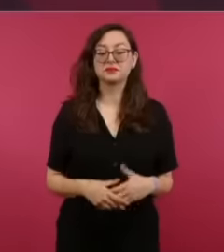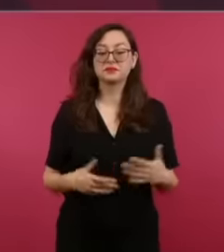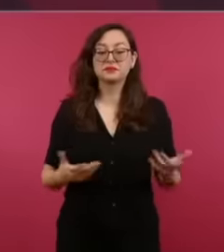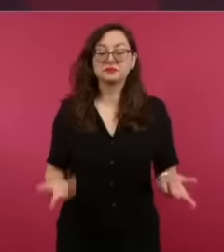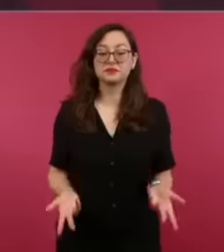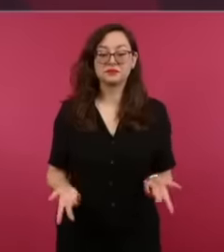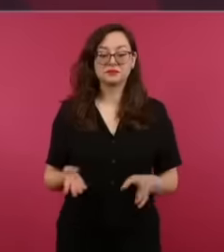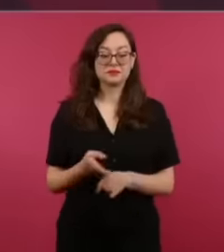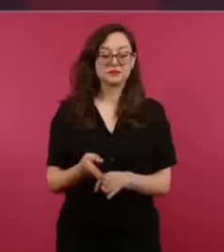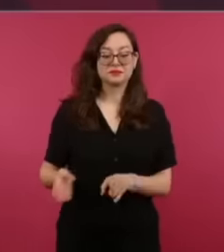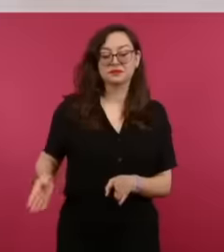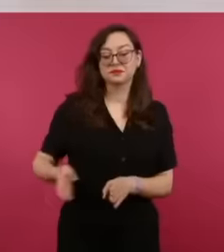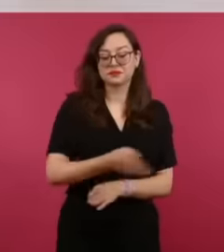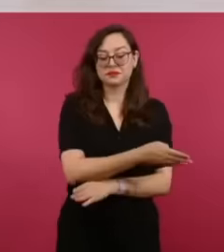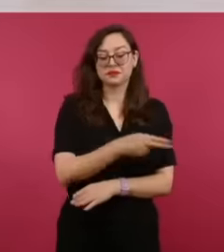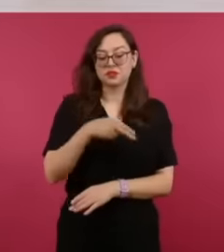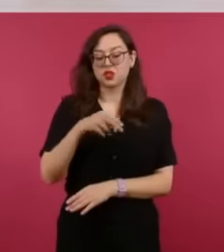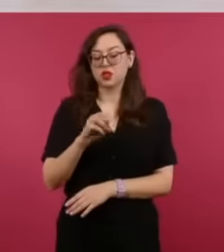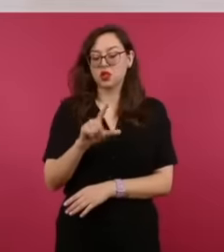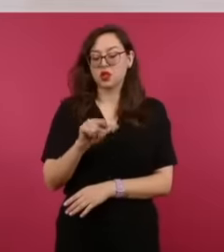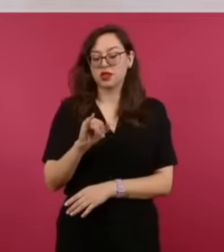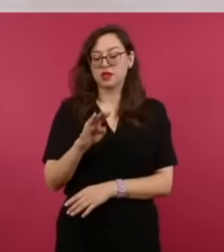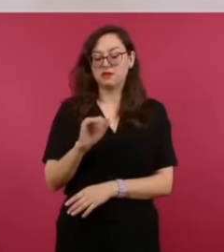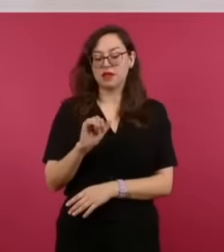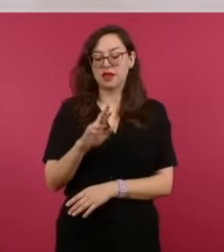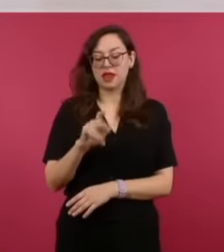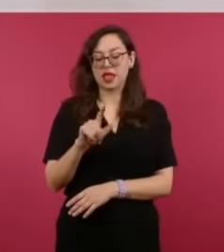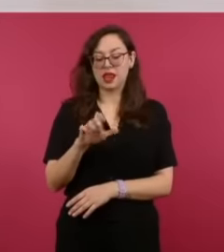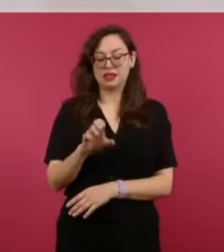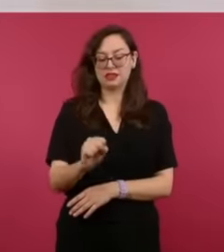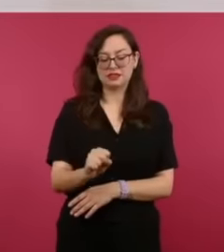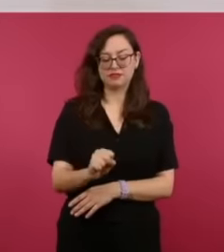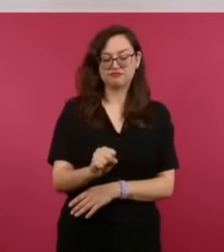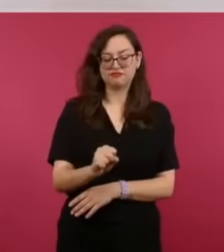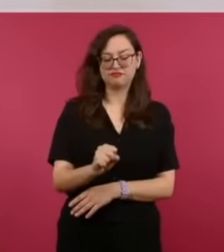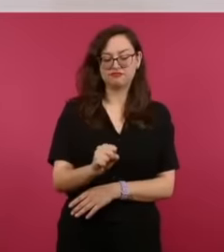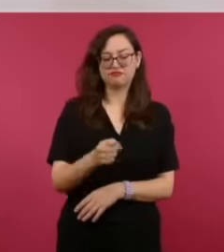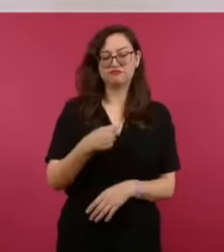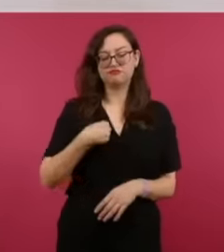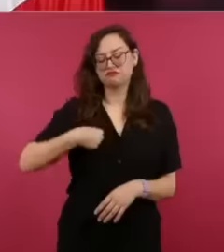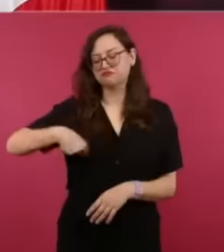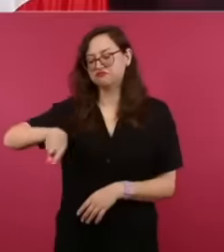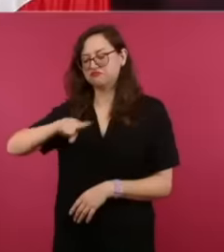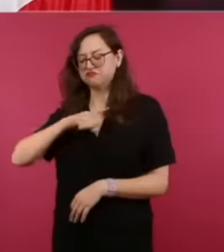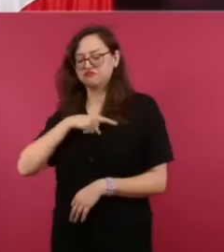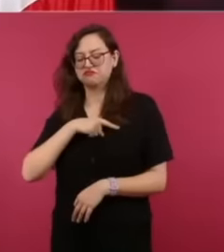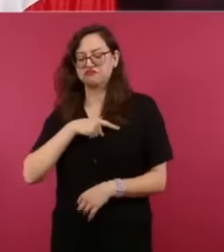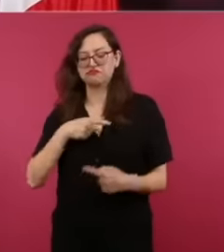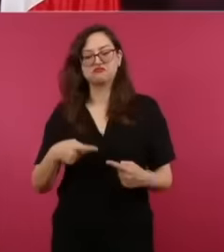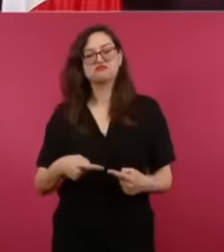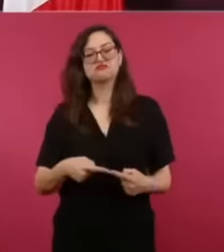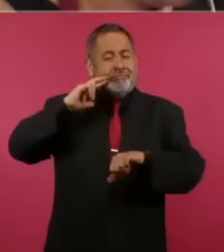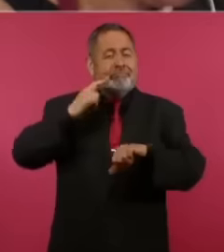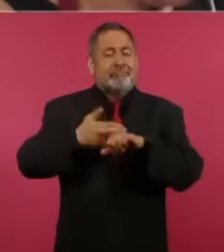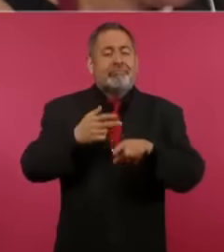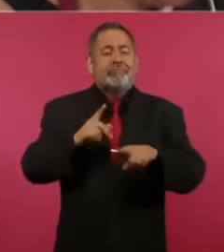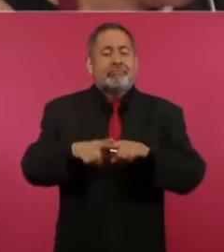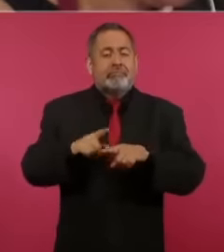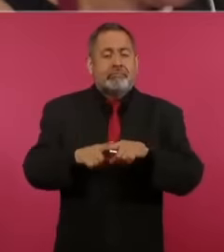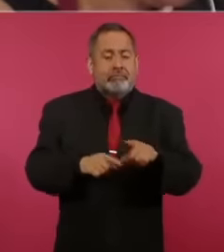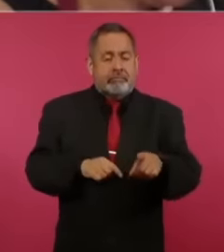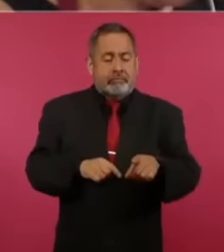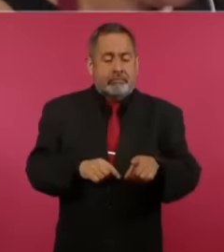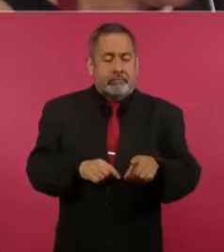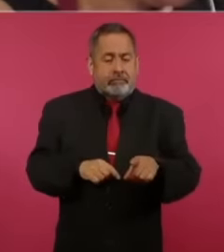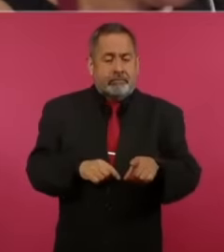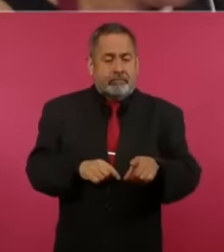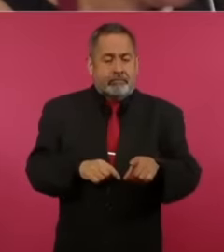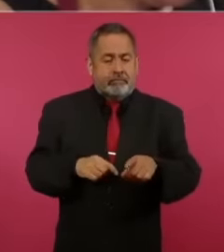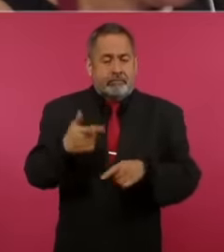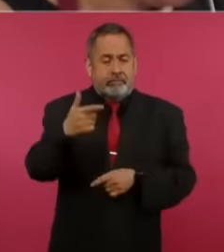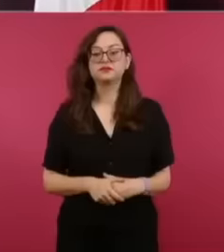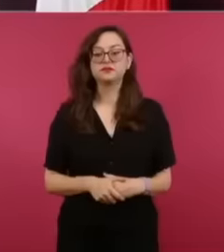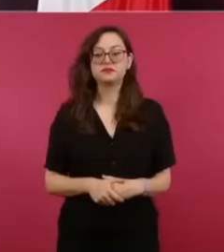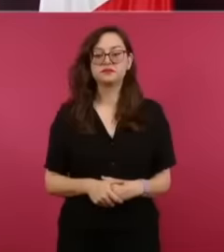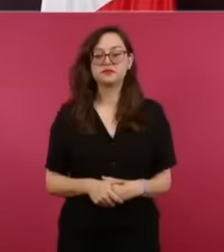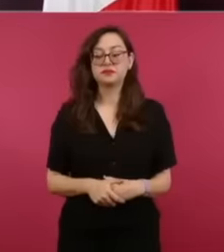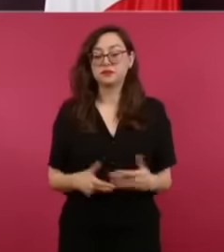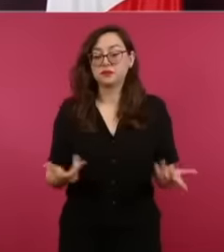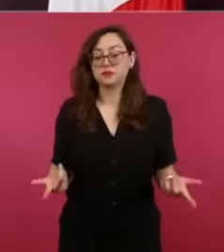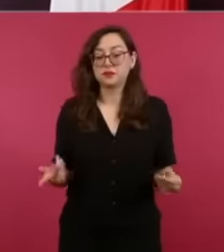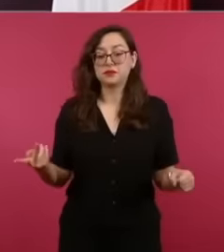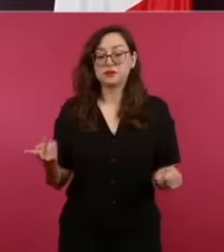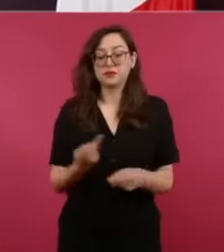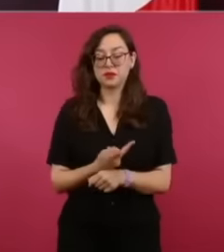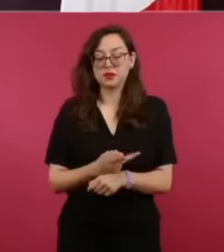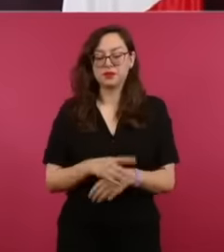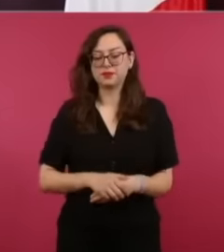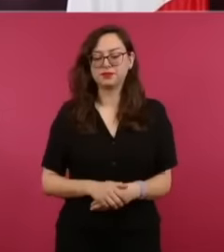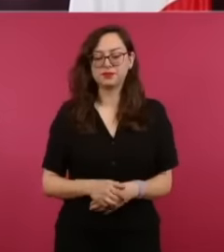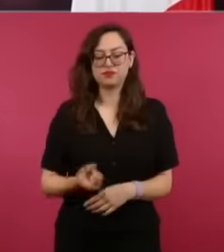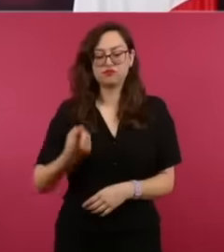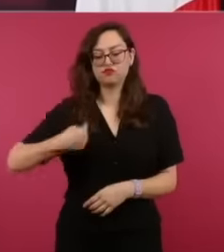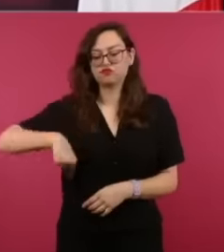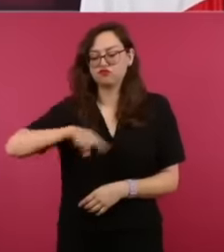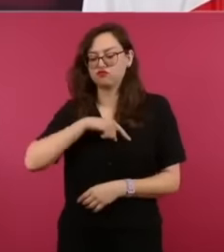neoporfirismo that they do not apply